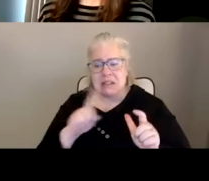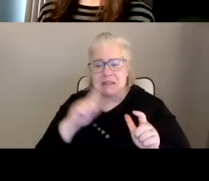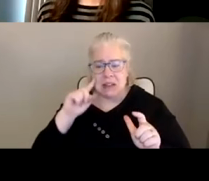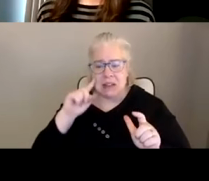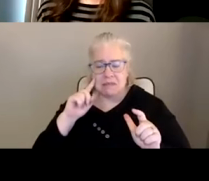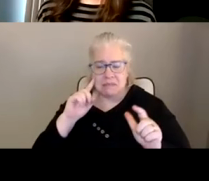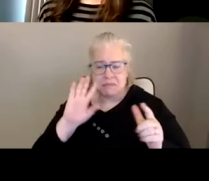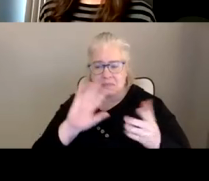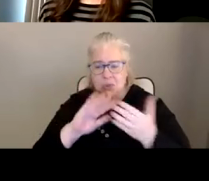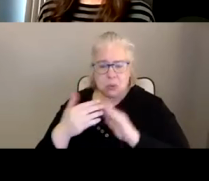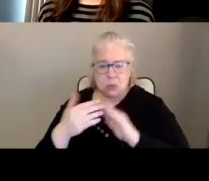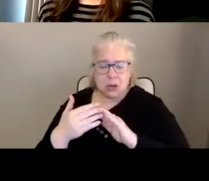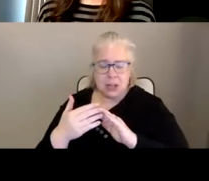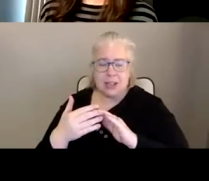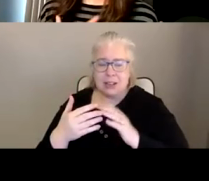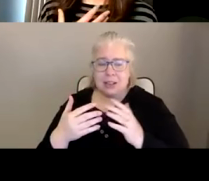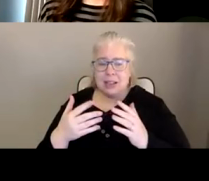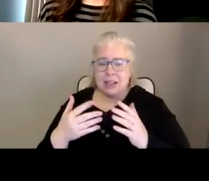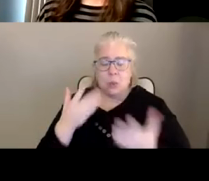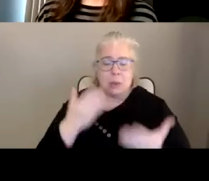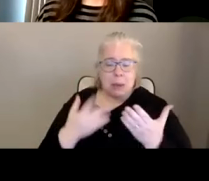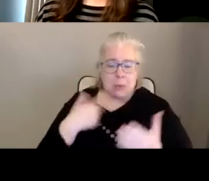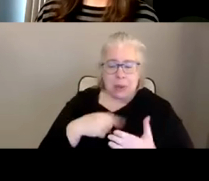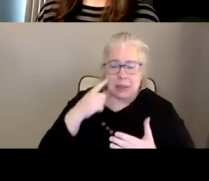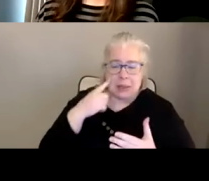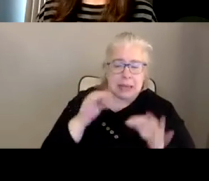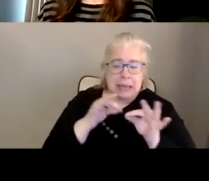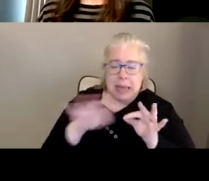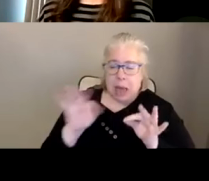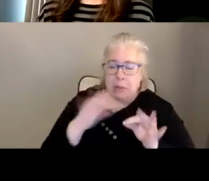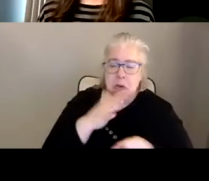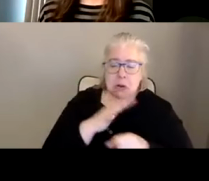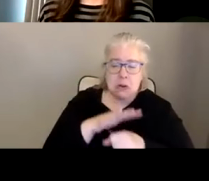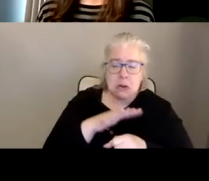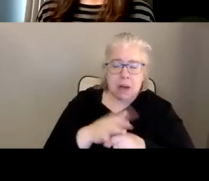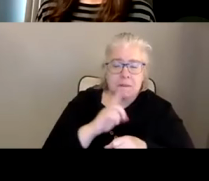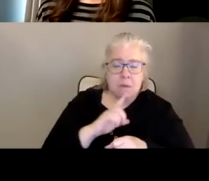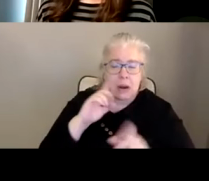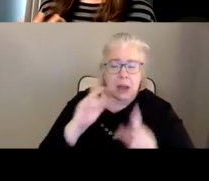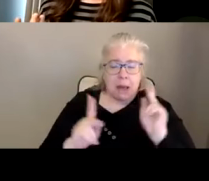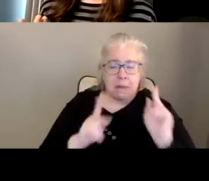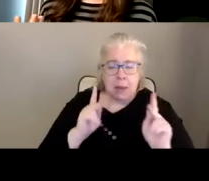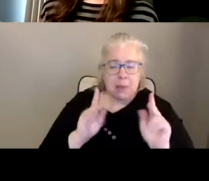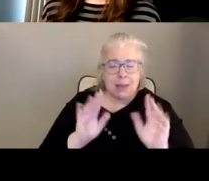And while we may think that captions would work great, and we don't need to do anything more.